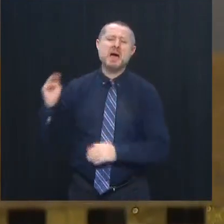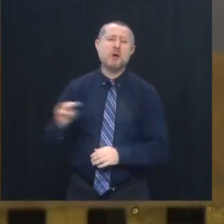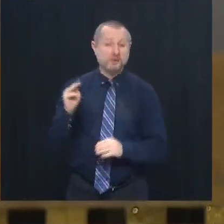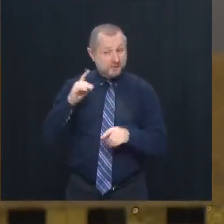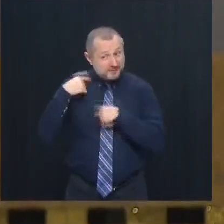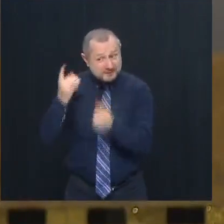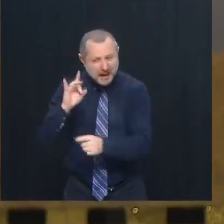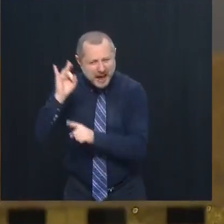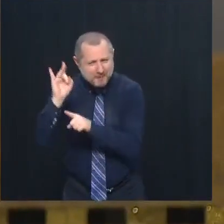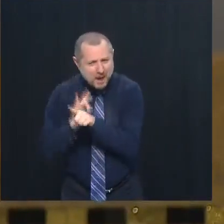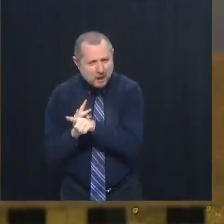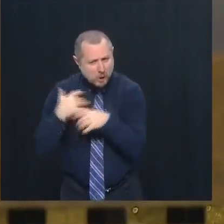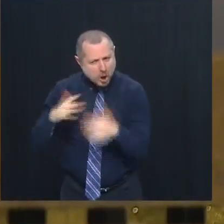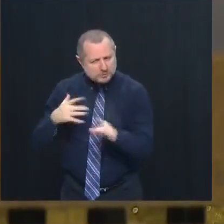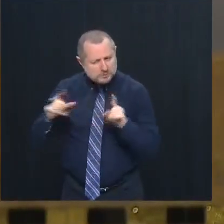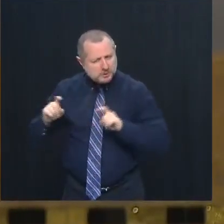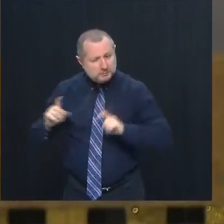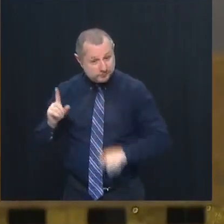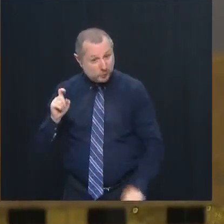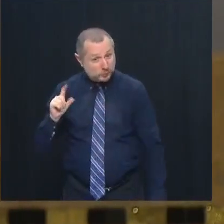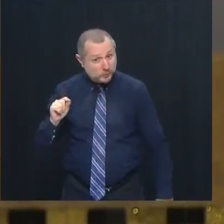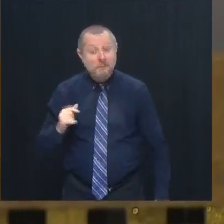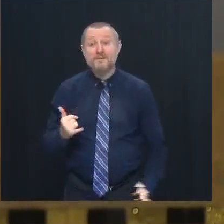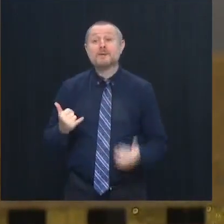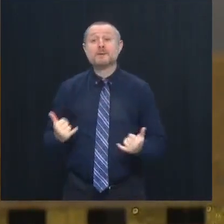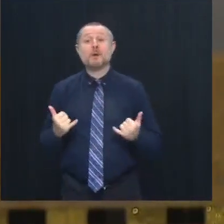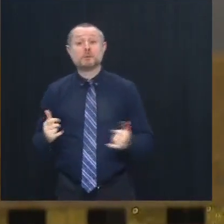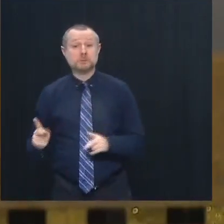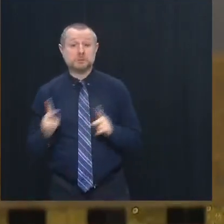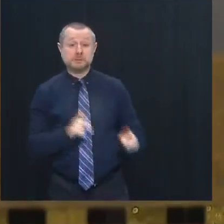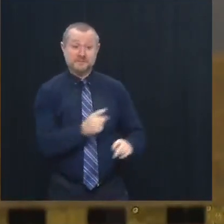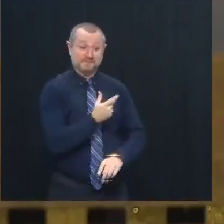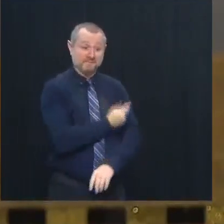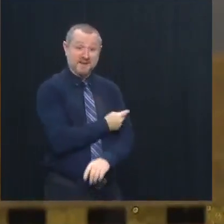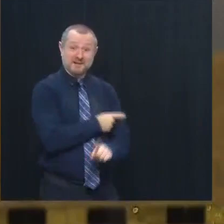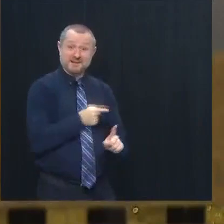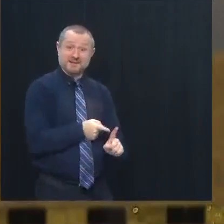OFFICES, GOVERNMENT, WE HAVE